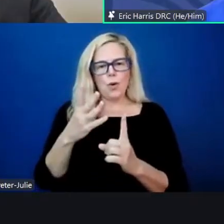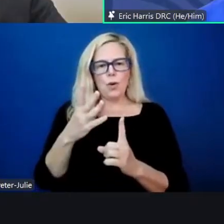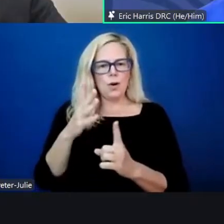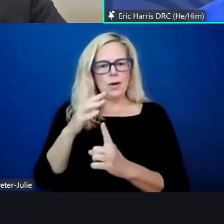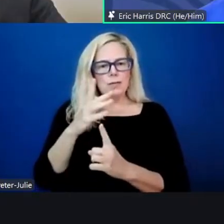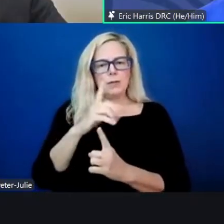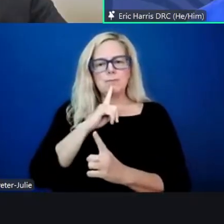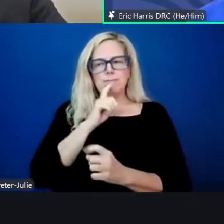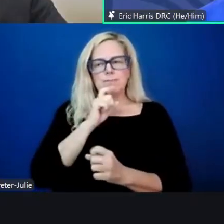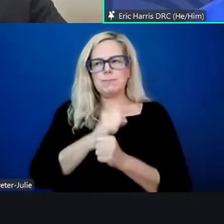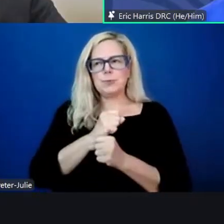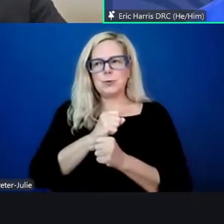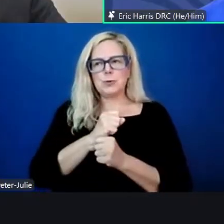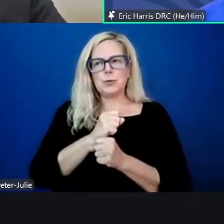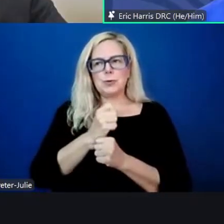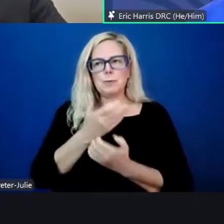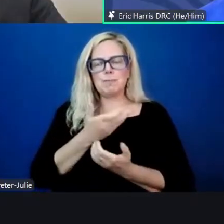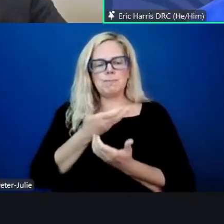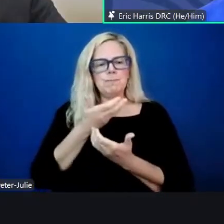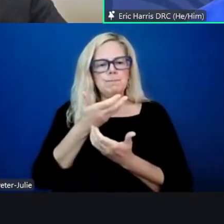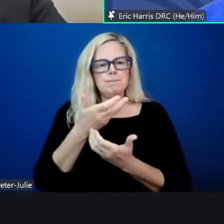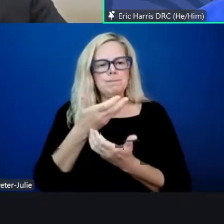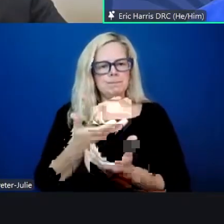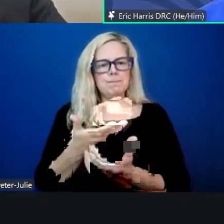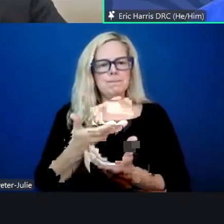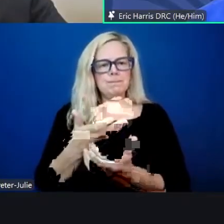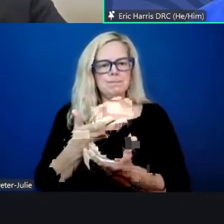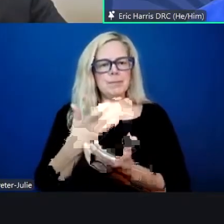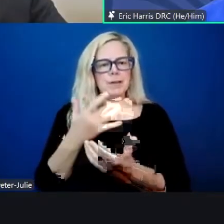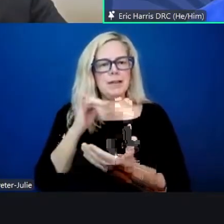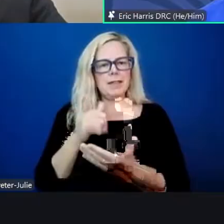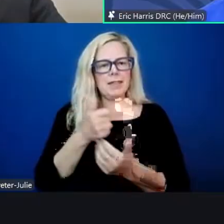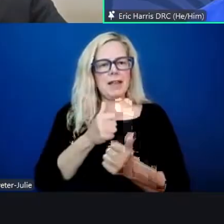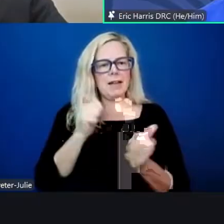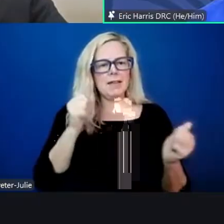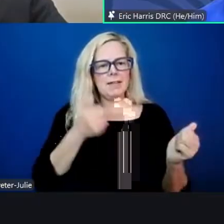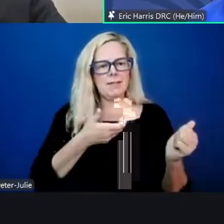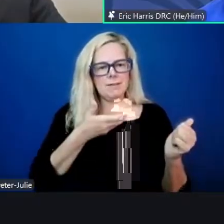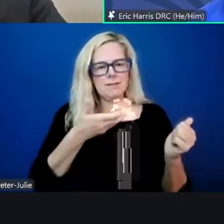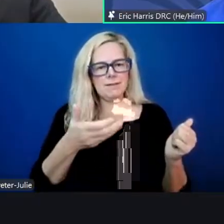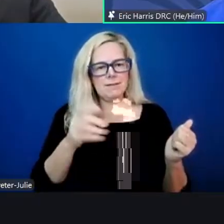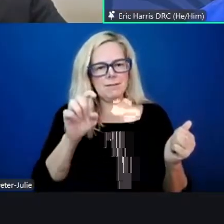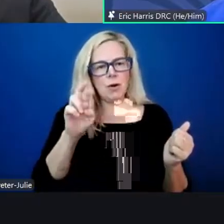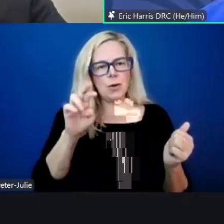your story and all of the work um that both of you have done. And now I'll go ahead and pass it over